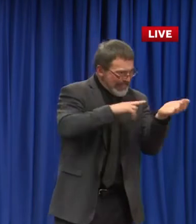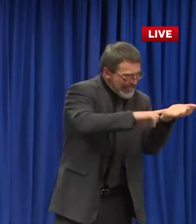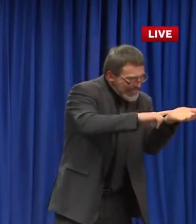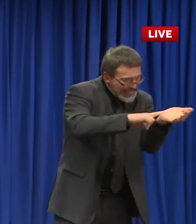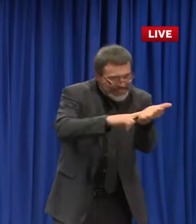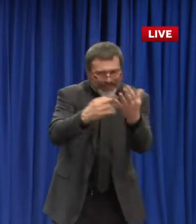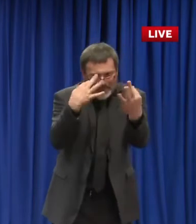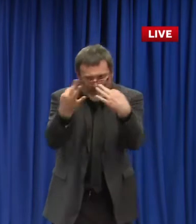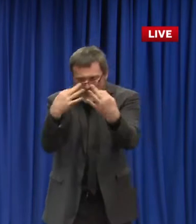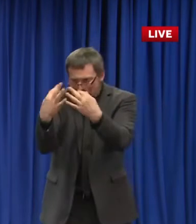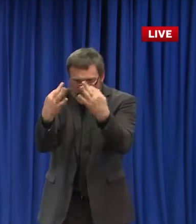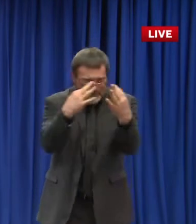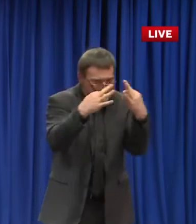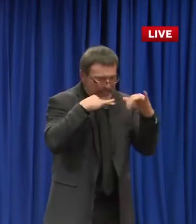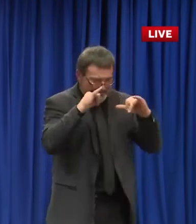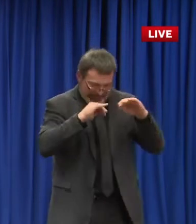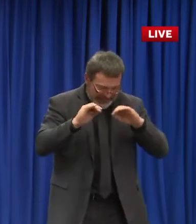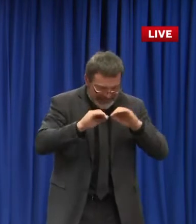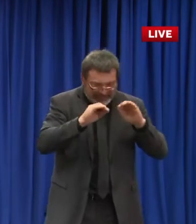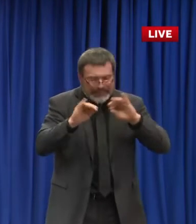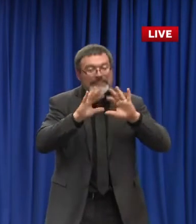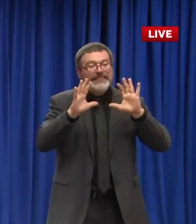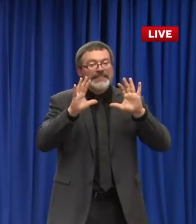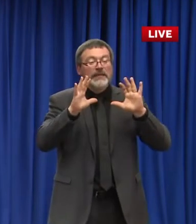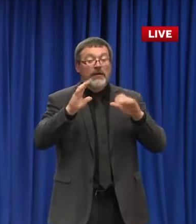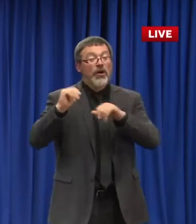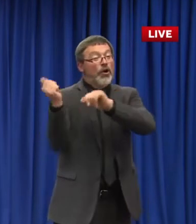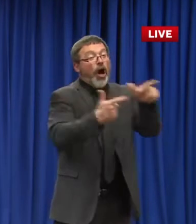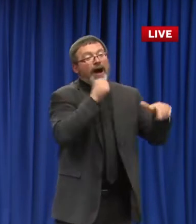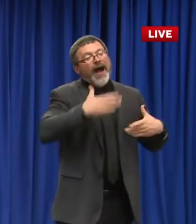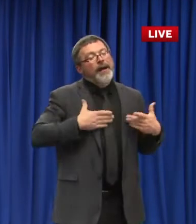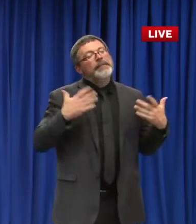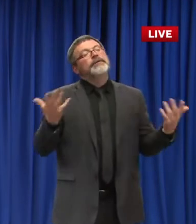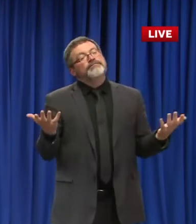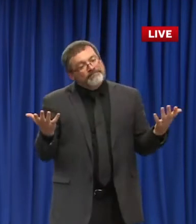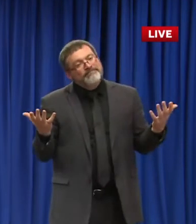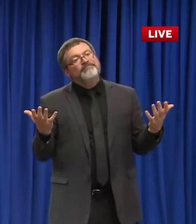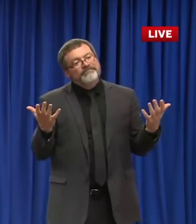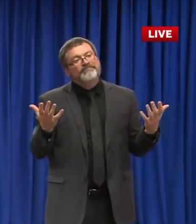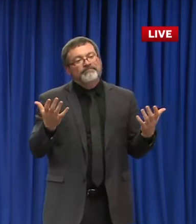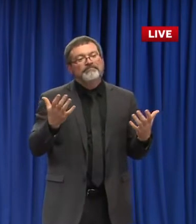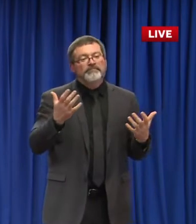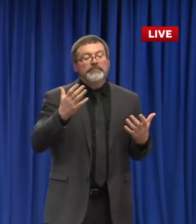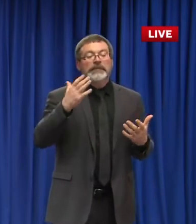WE REALLY HAD A STAKEHOLDER DRIVEN PROCESS AND WE CONTINUE TO DO SO WE TAKE THAT ROLE VERY SERIOUSLY HERE.